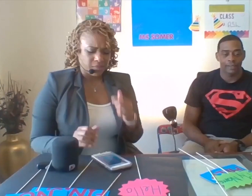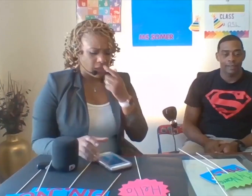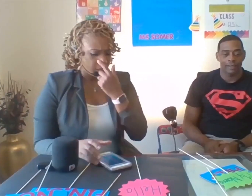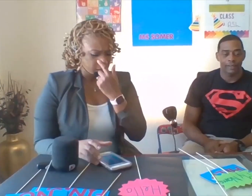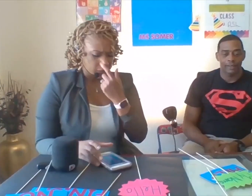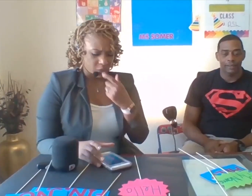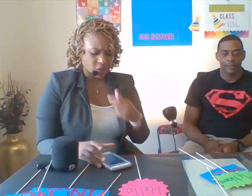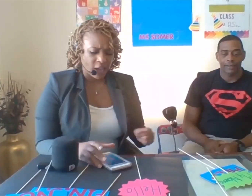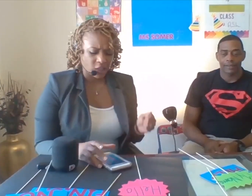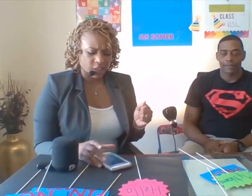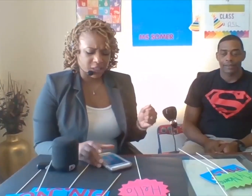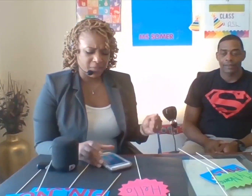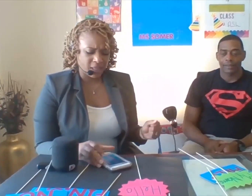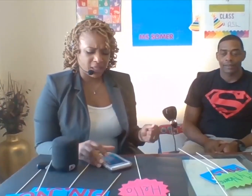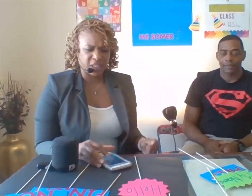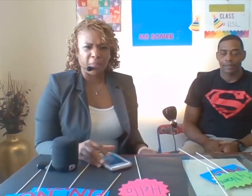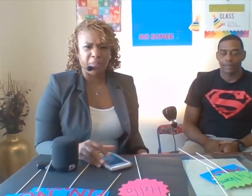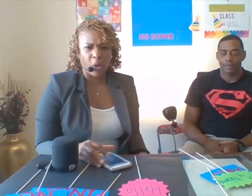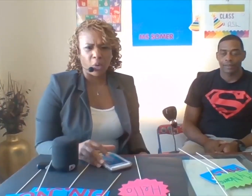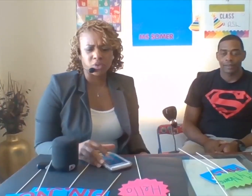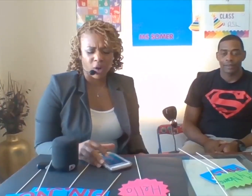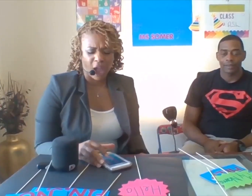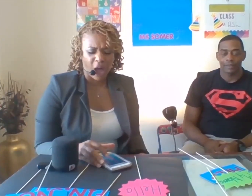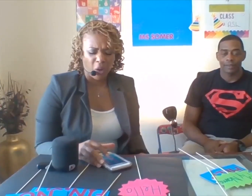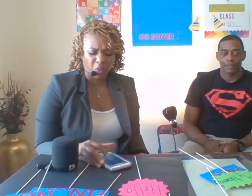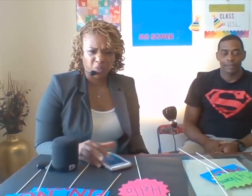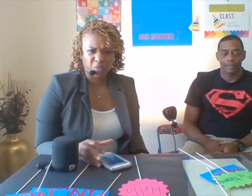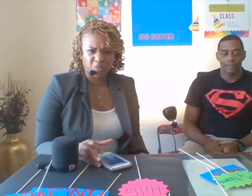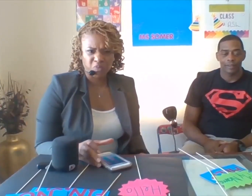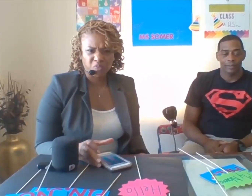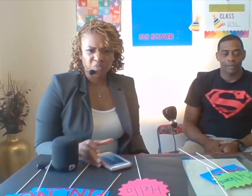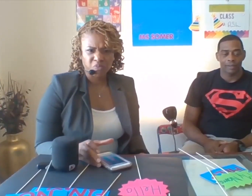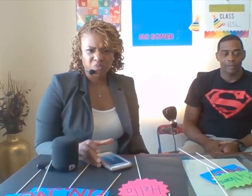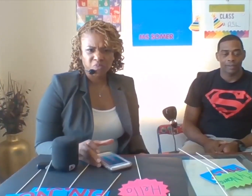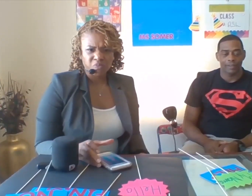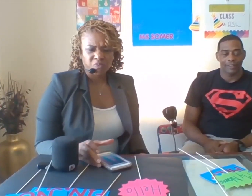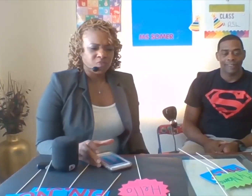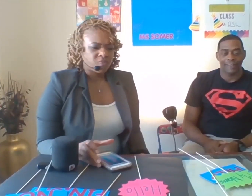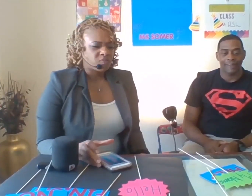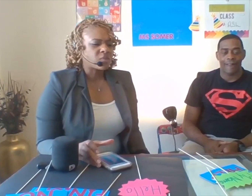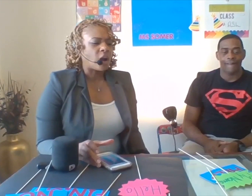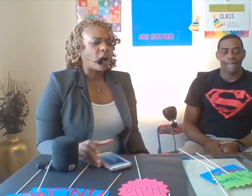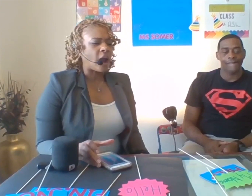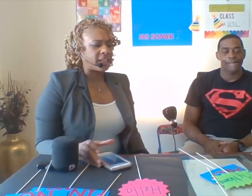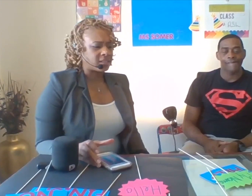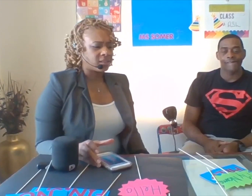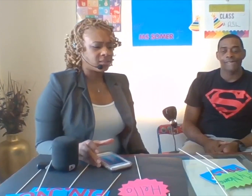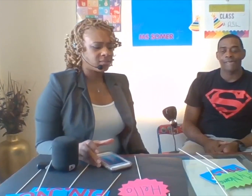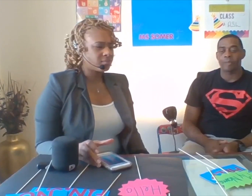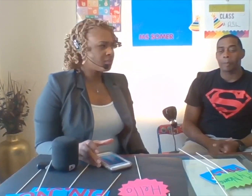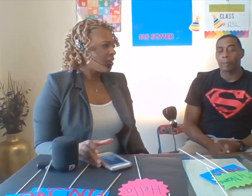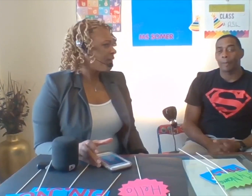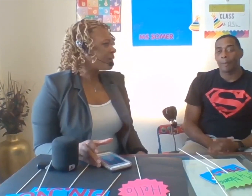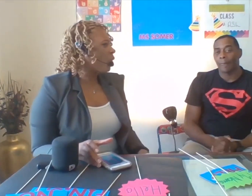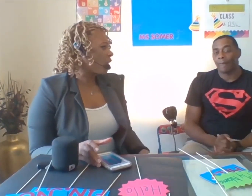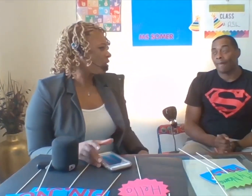to make this a little challenging let's make this the bonus round all right or